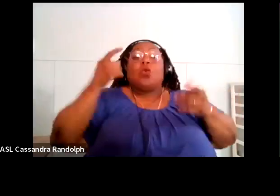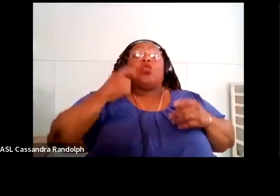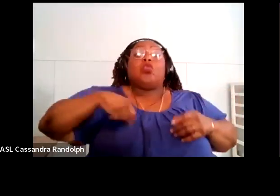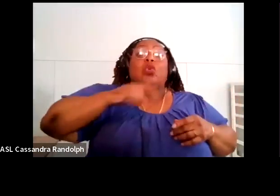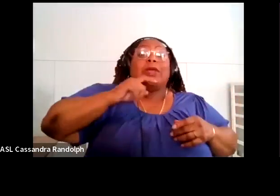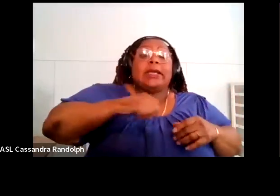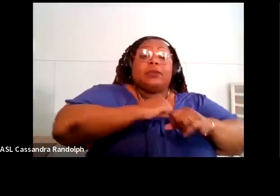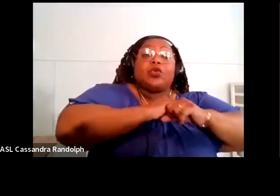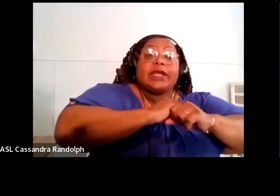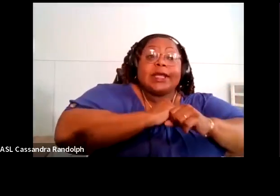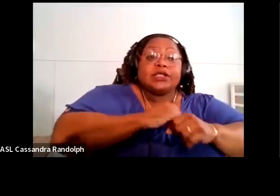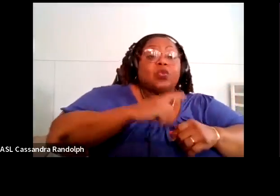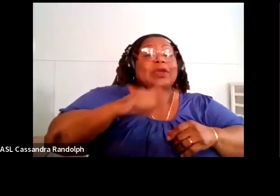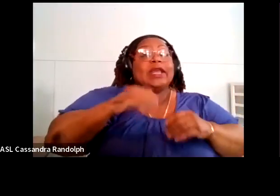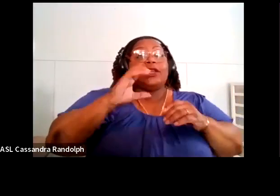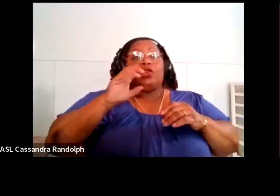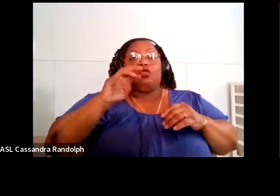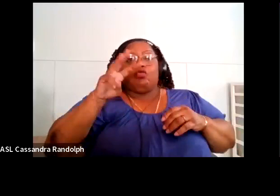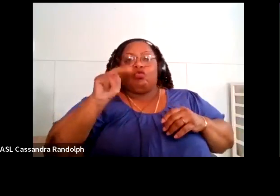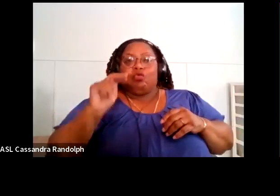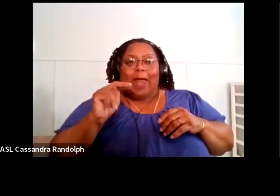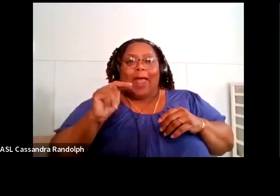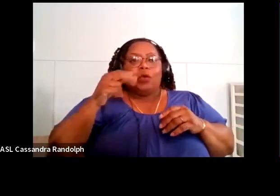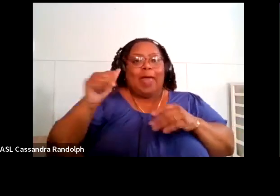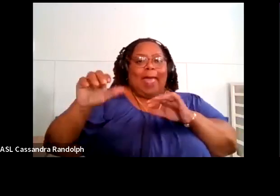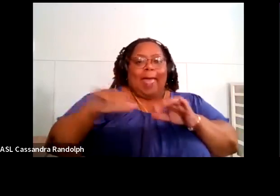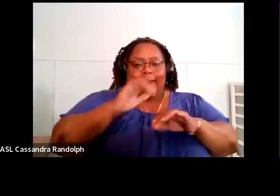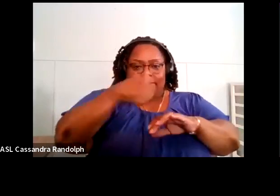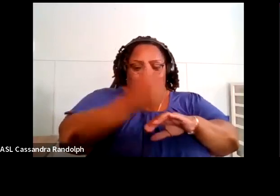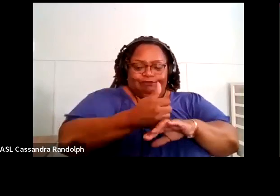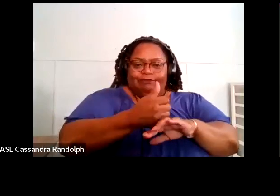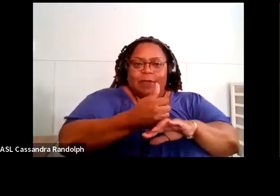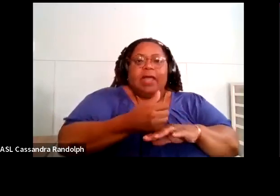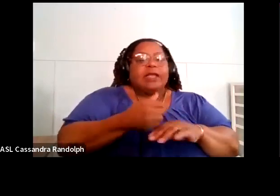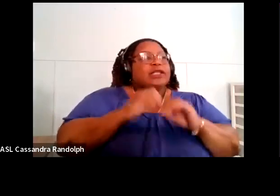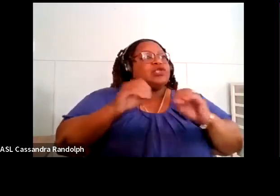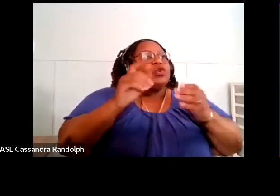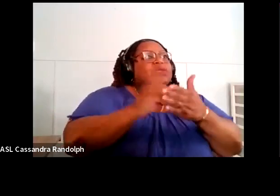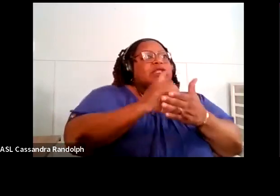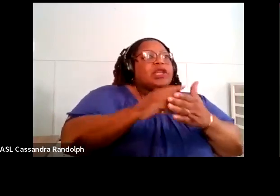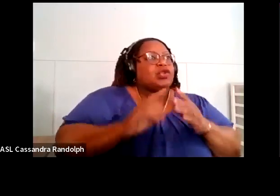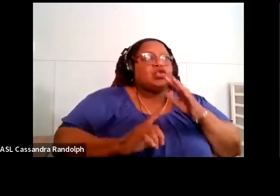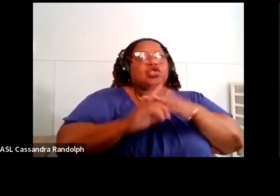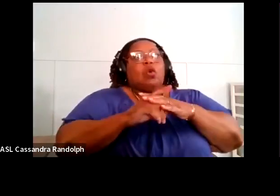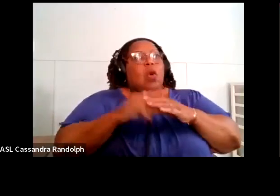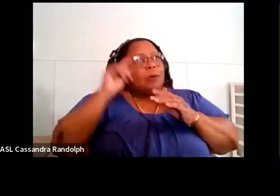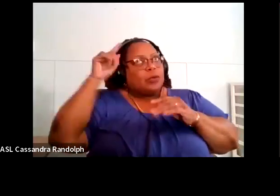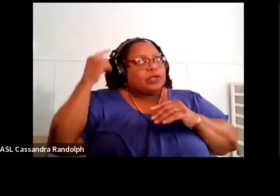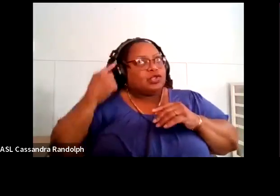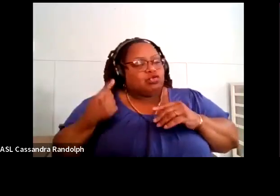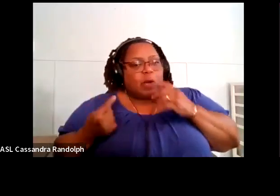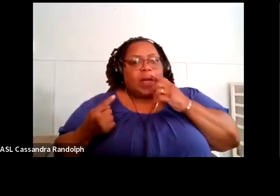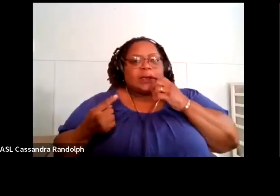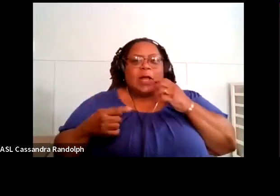this way I have to be remembered by these judges and folks I'm interacting with I have to be respected by my clients. I want to look this way I want to look that way